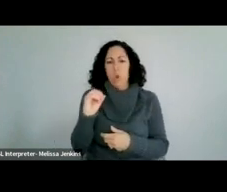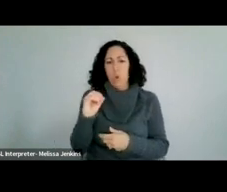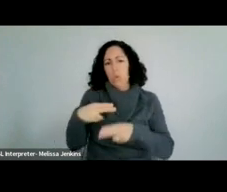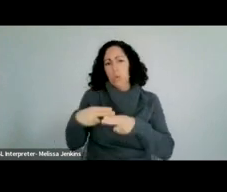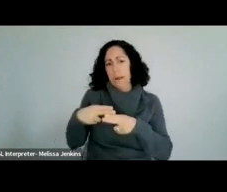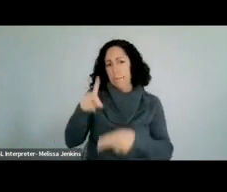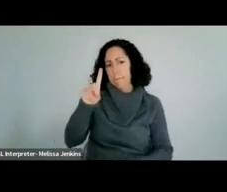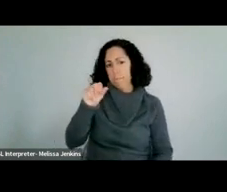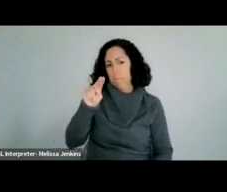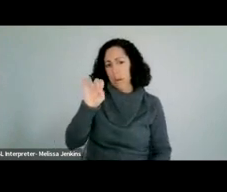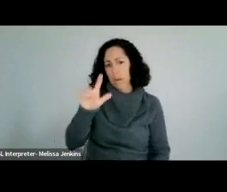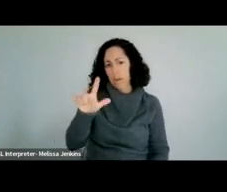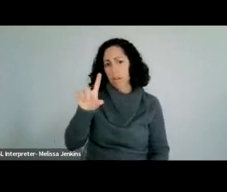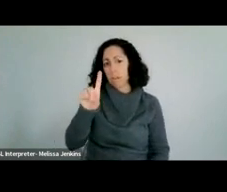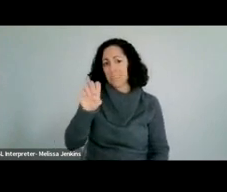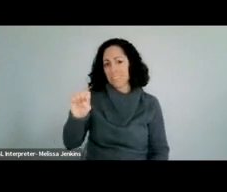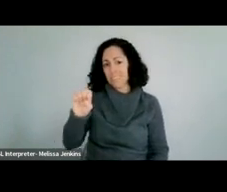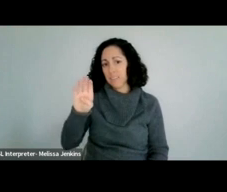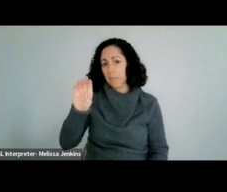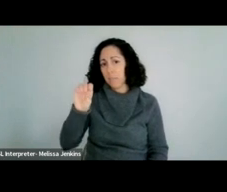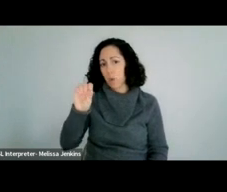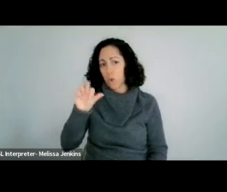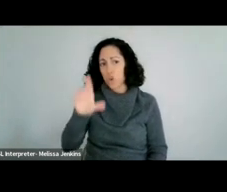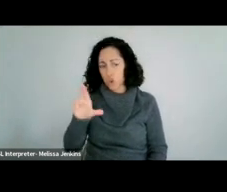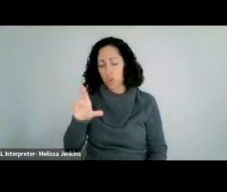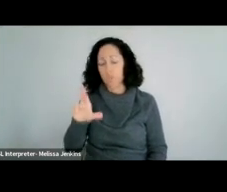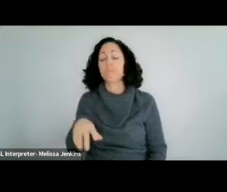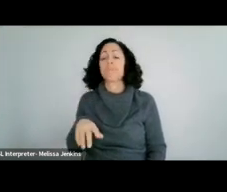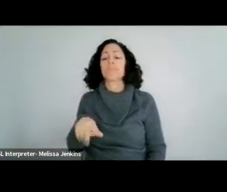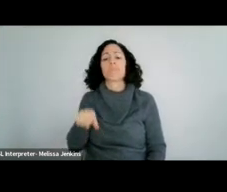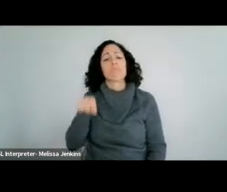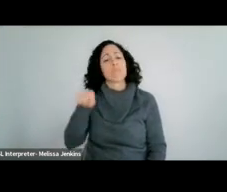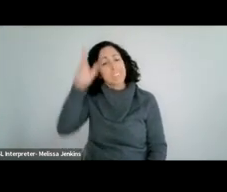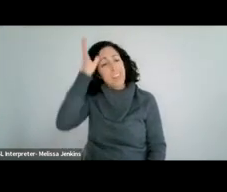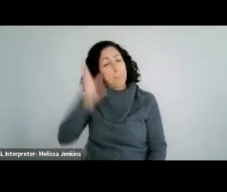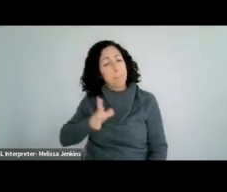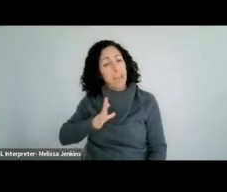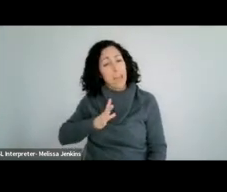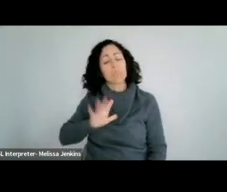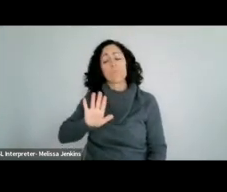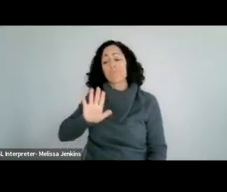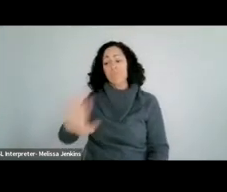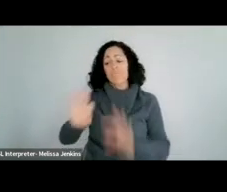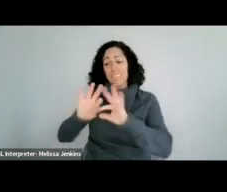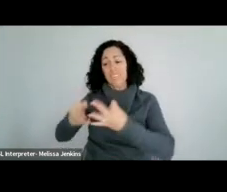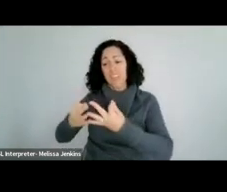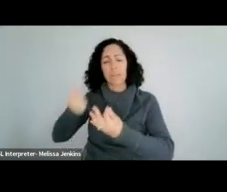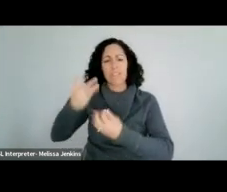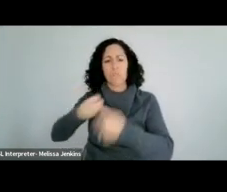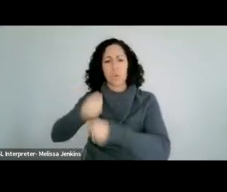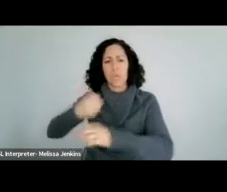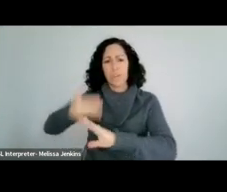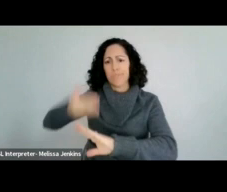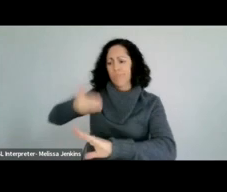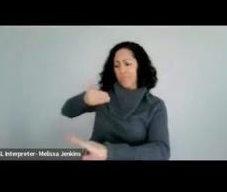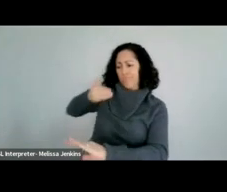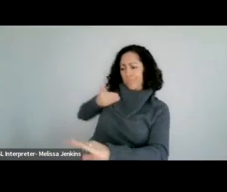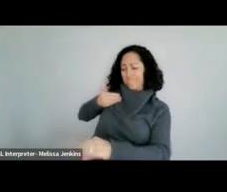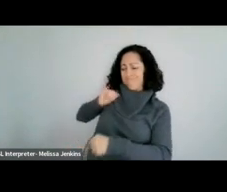Daniel and his family were faced with the diagnosis of cystic fibrosis in his newborn son.